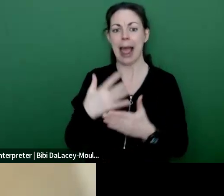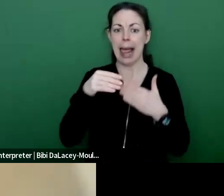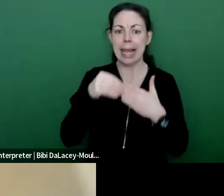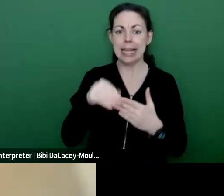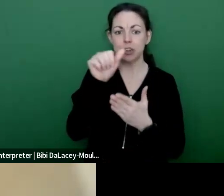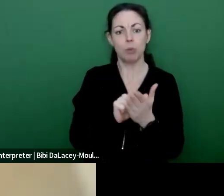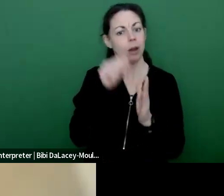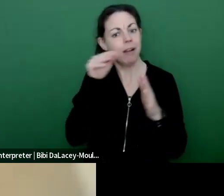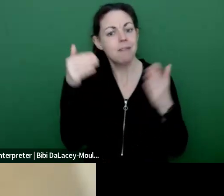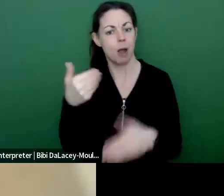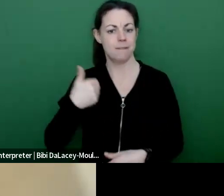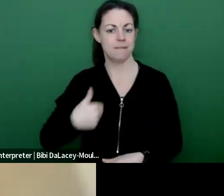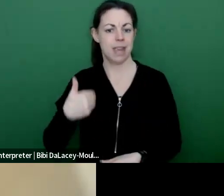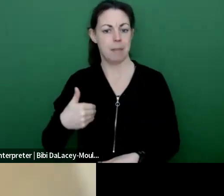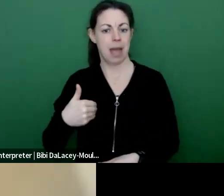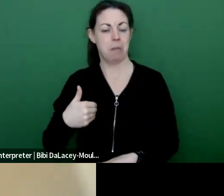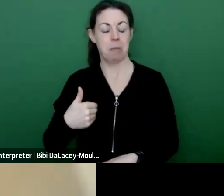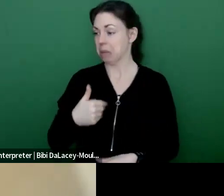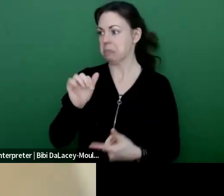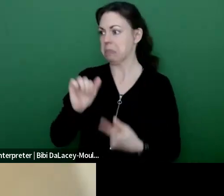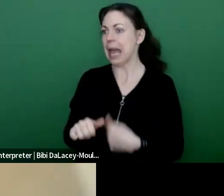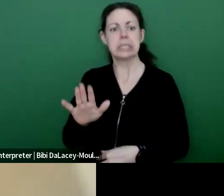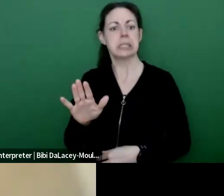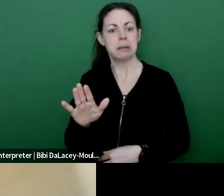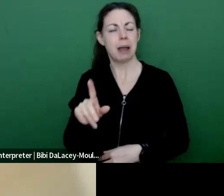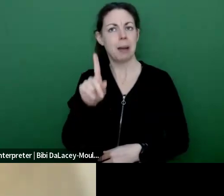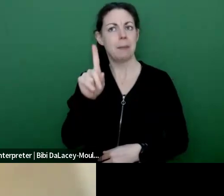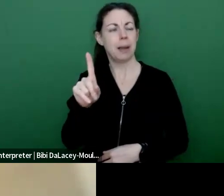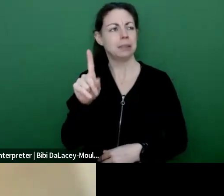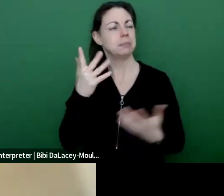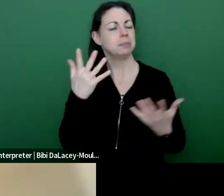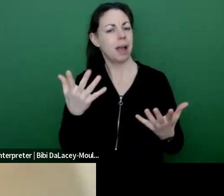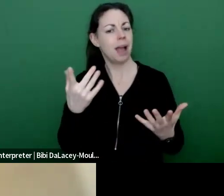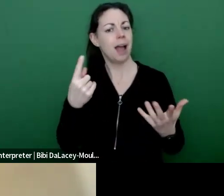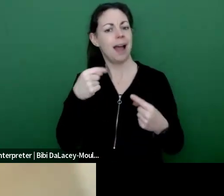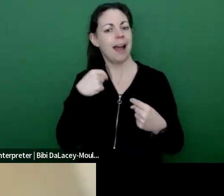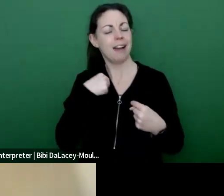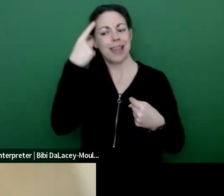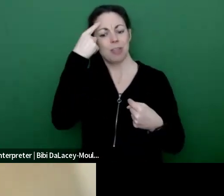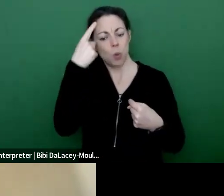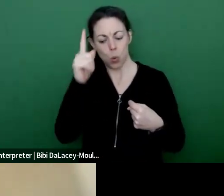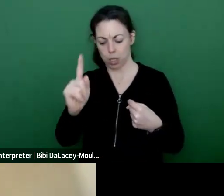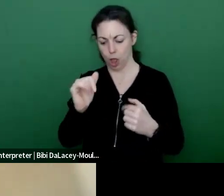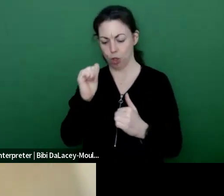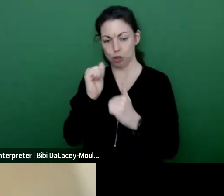To which the answer was, "Oh, yes, I could, but have we thought about the structural things that are in